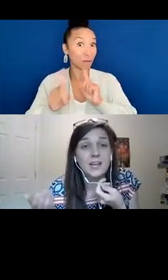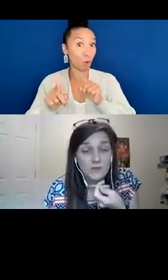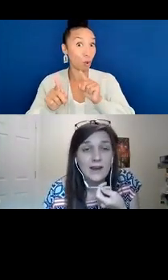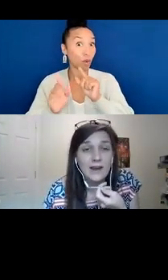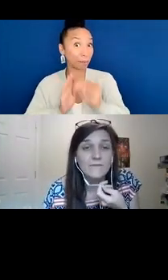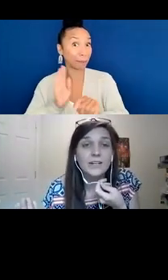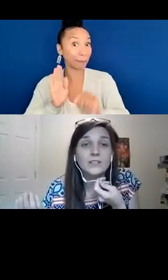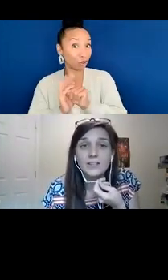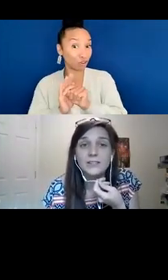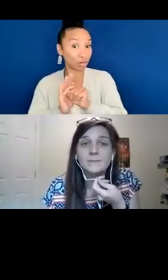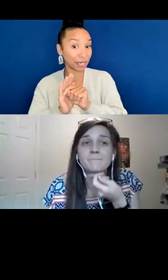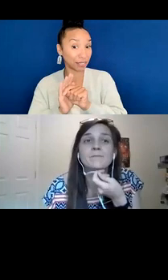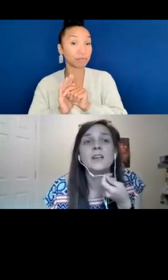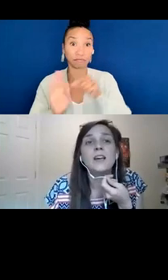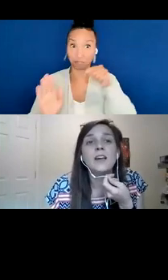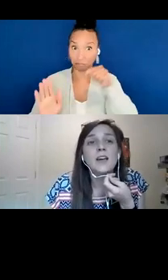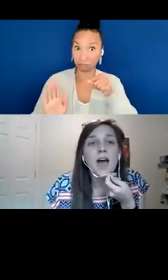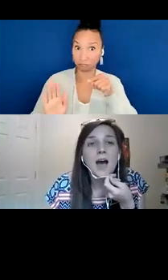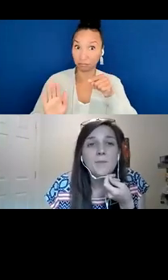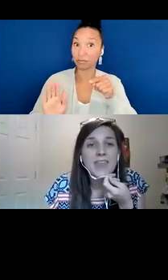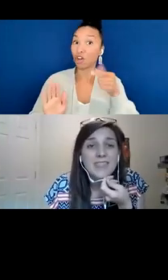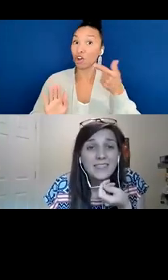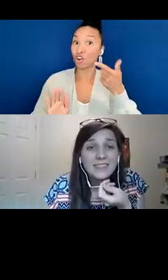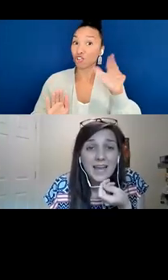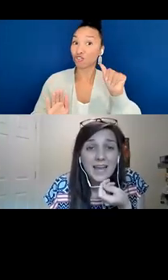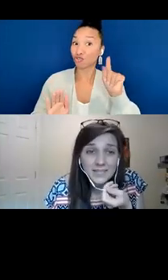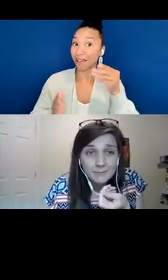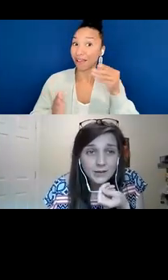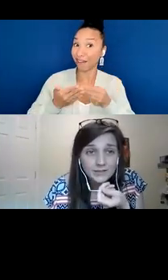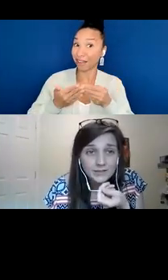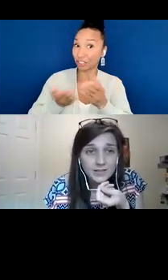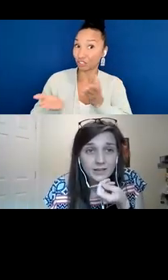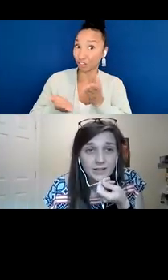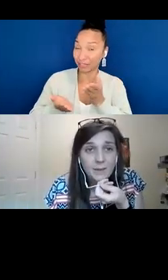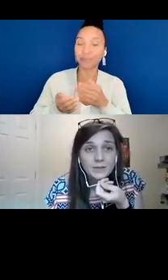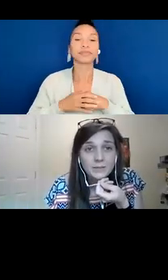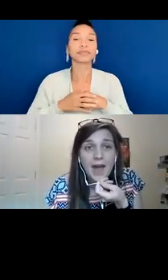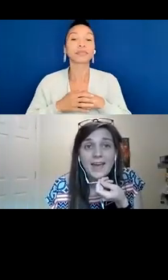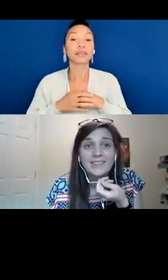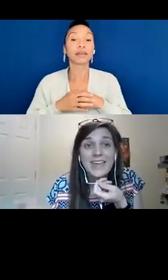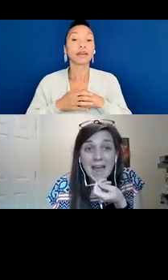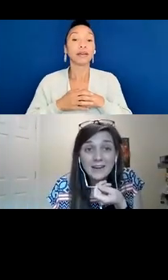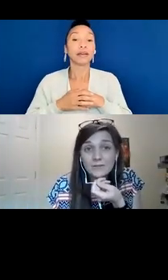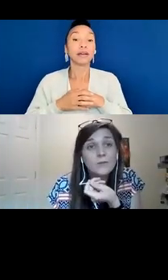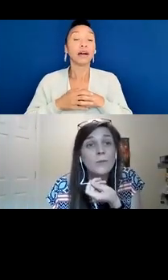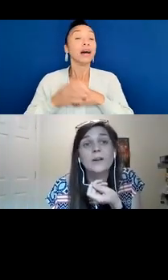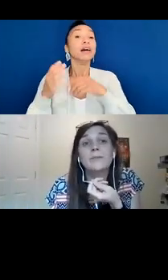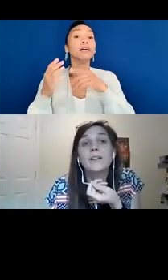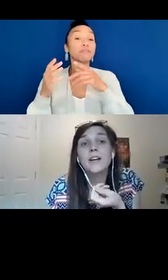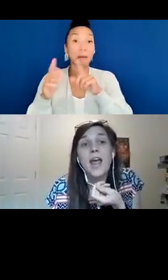is a grant-funded service. And then that same person comes back at the end of the reporting period